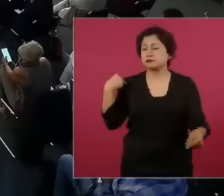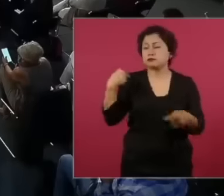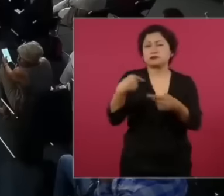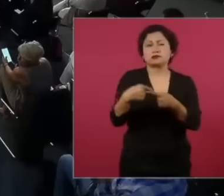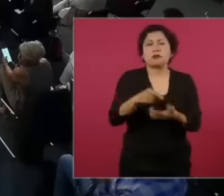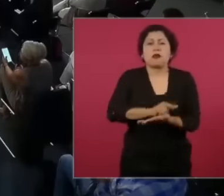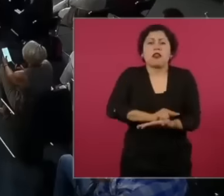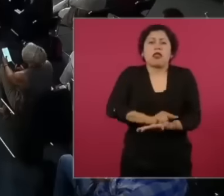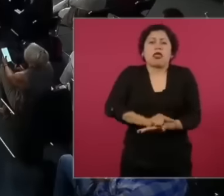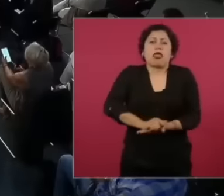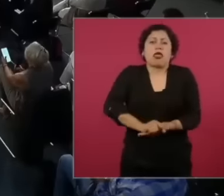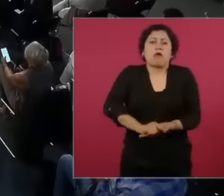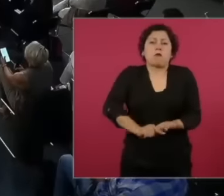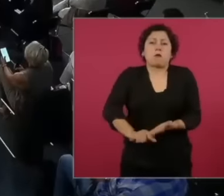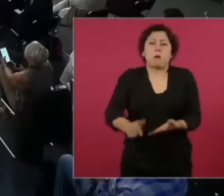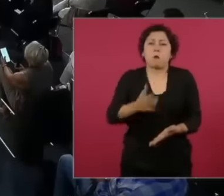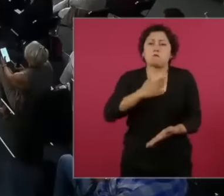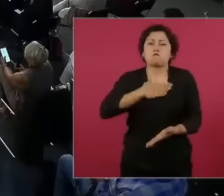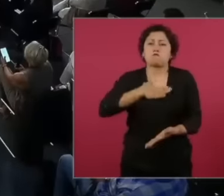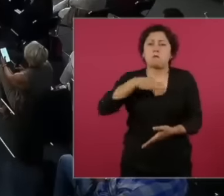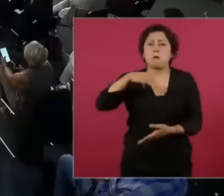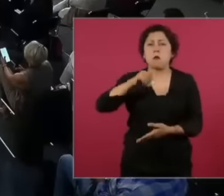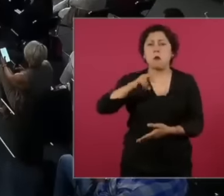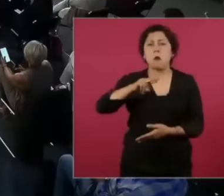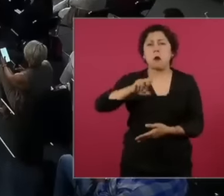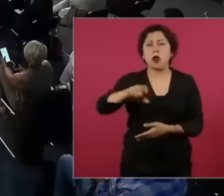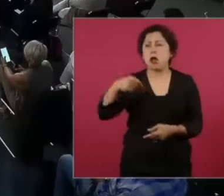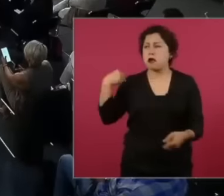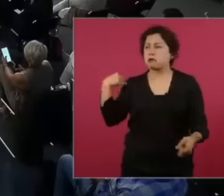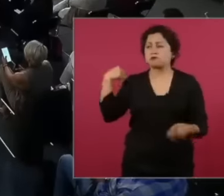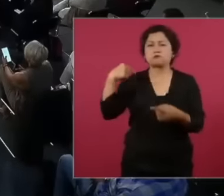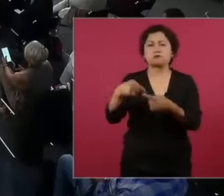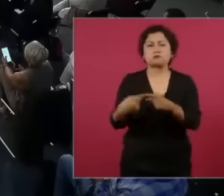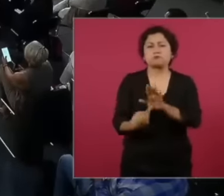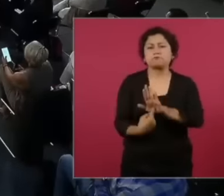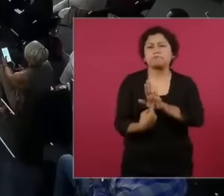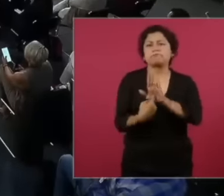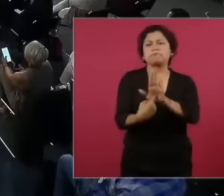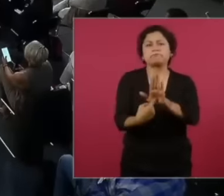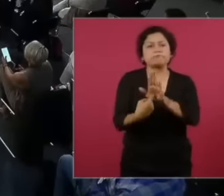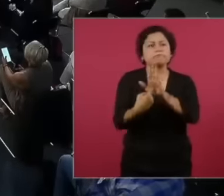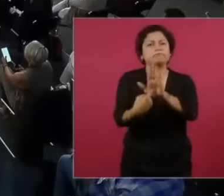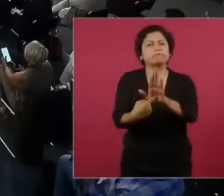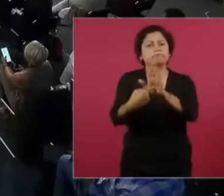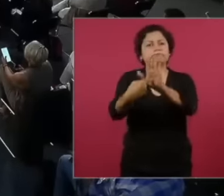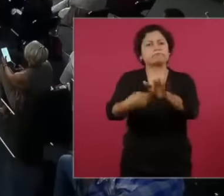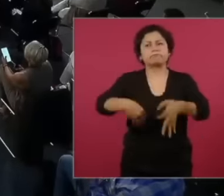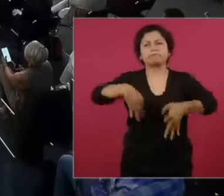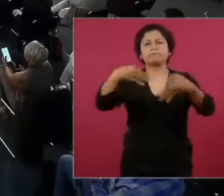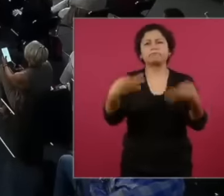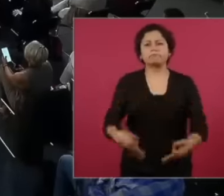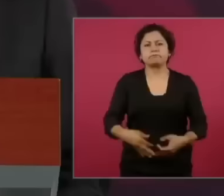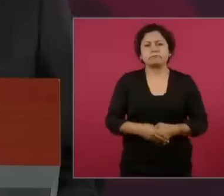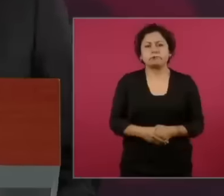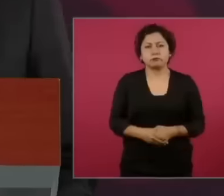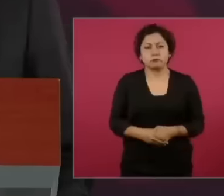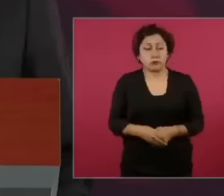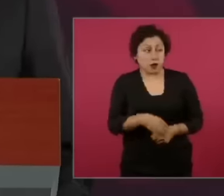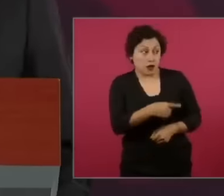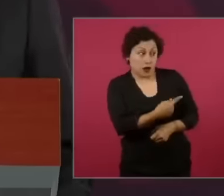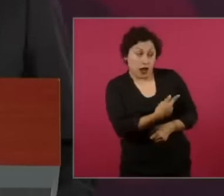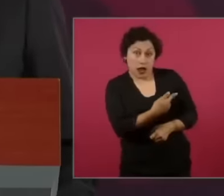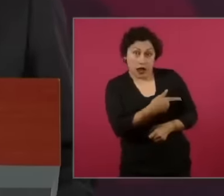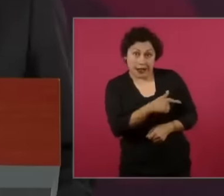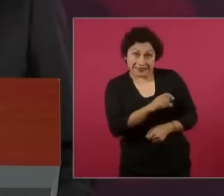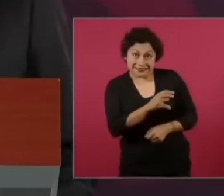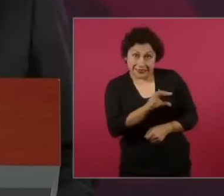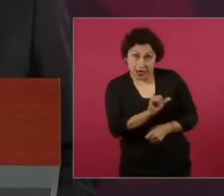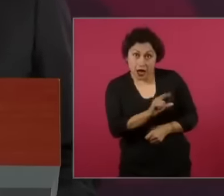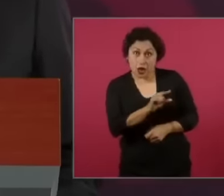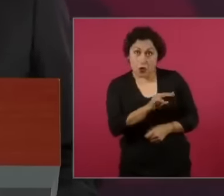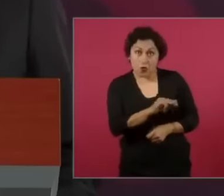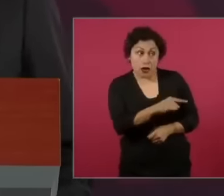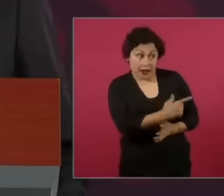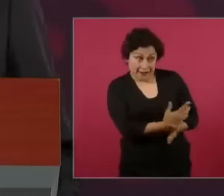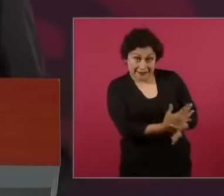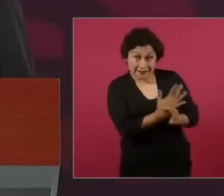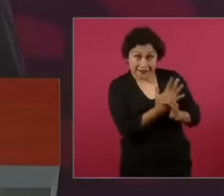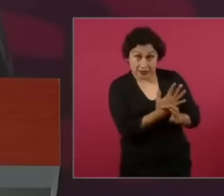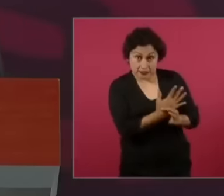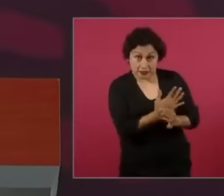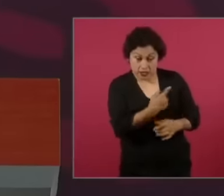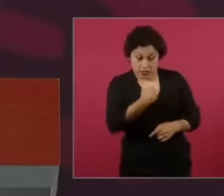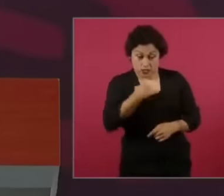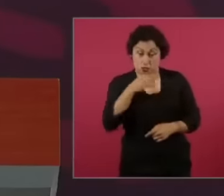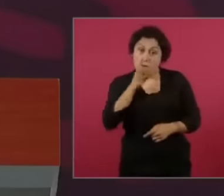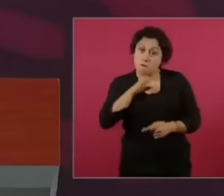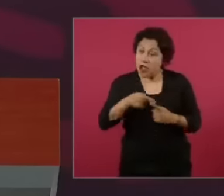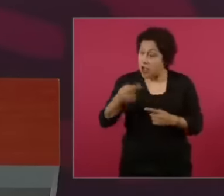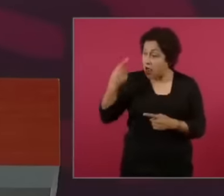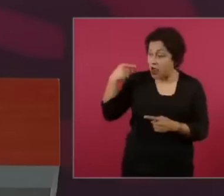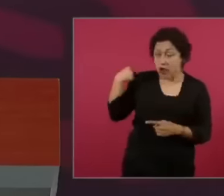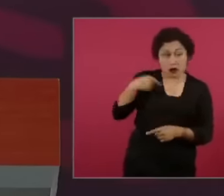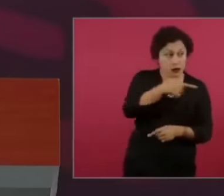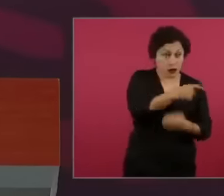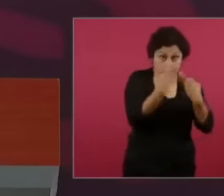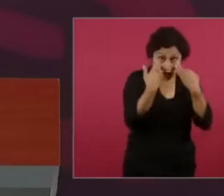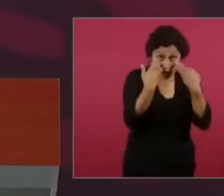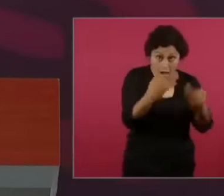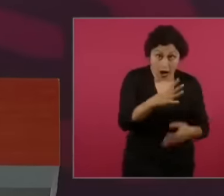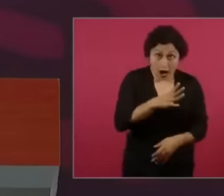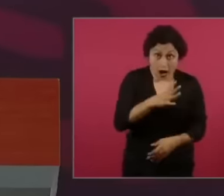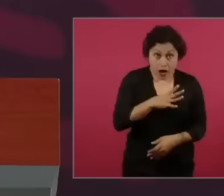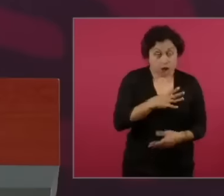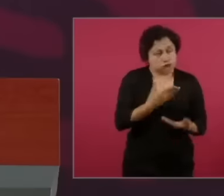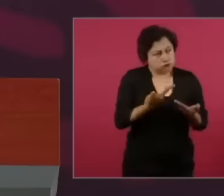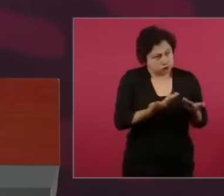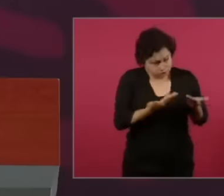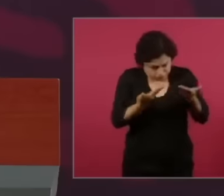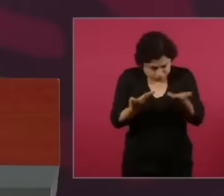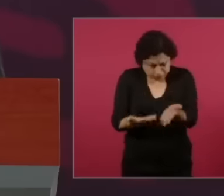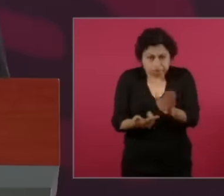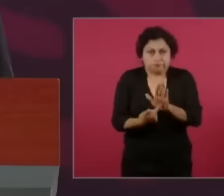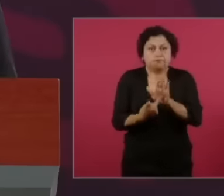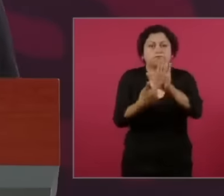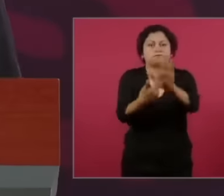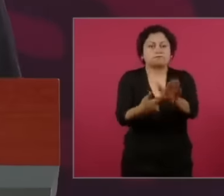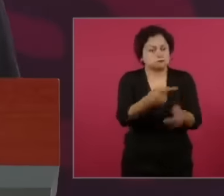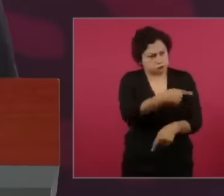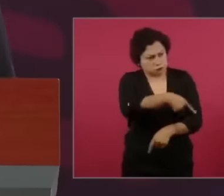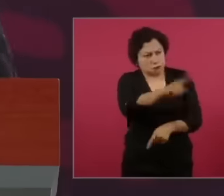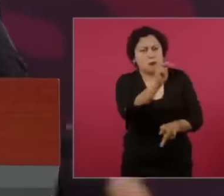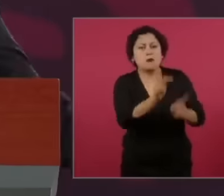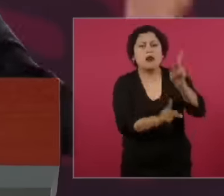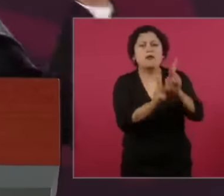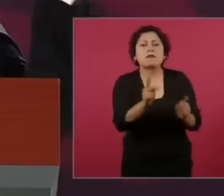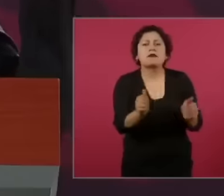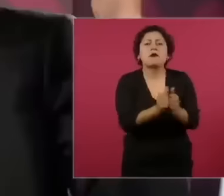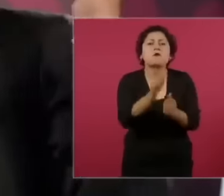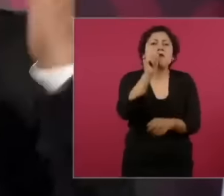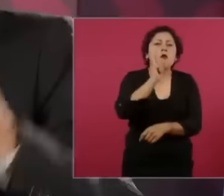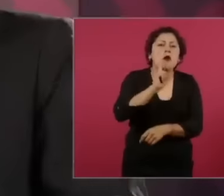evidence, to talk to Anabel, if he does not have it, the journalist But so that